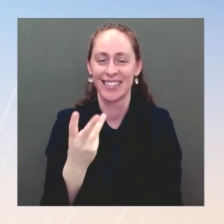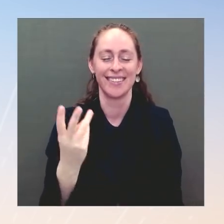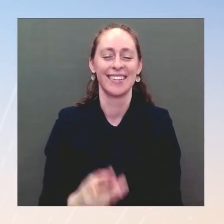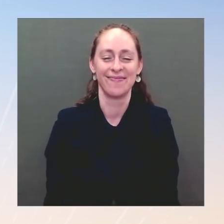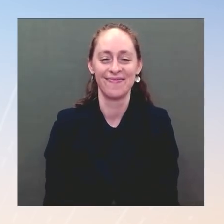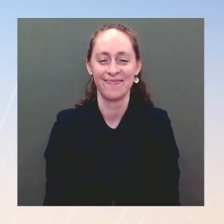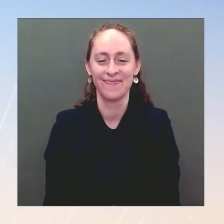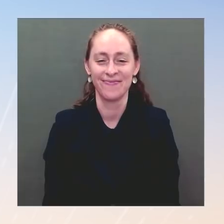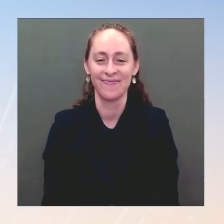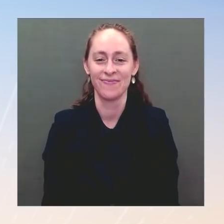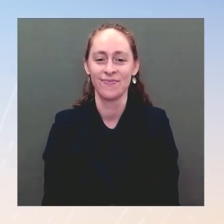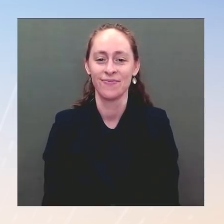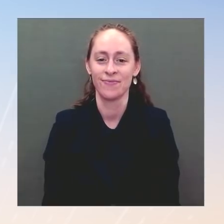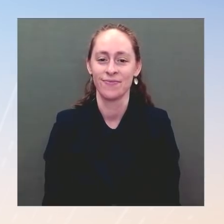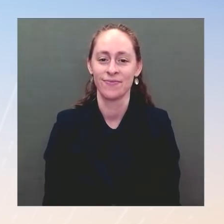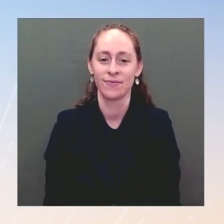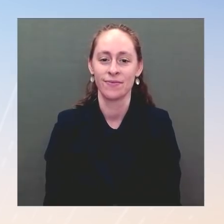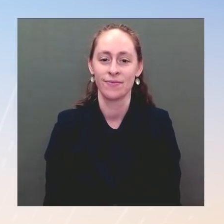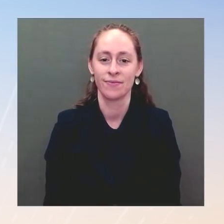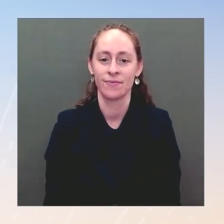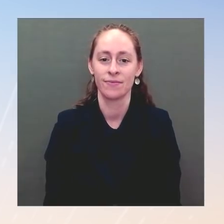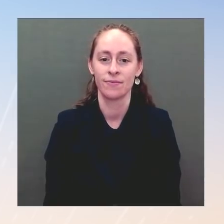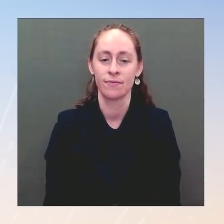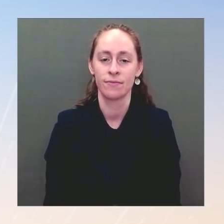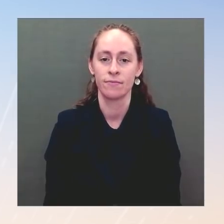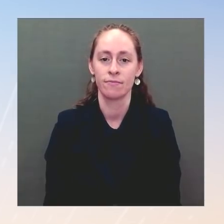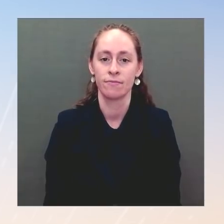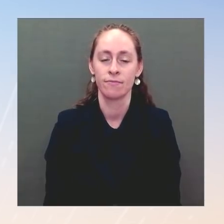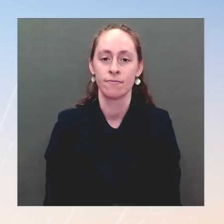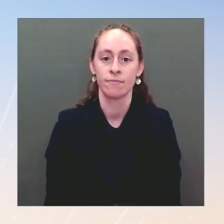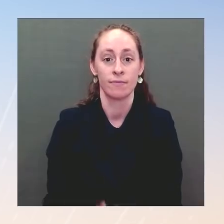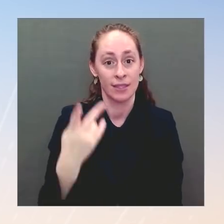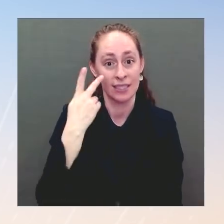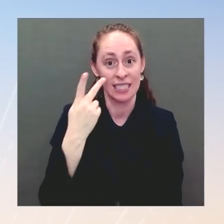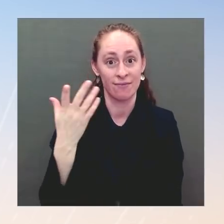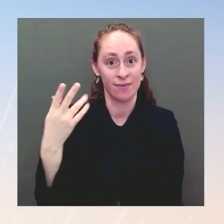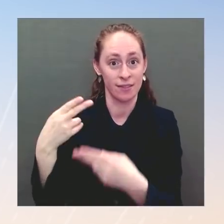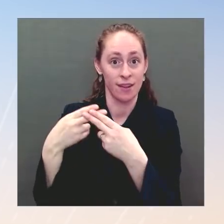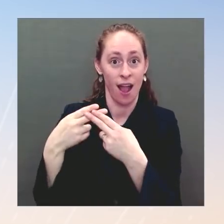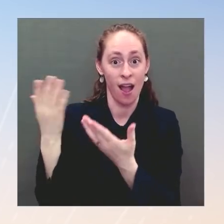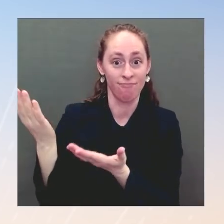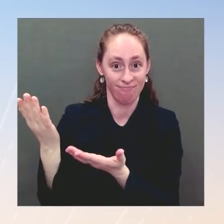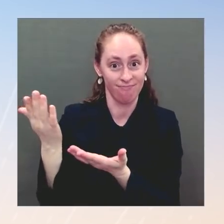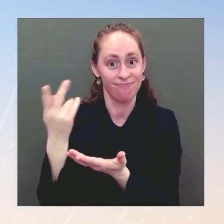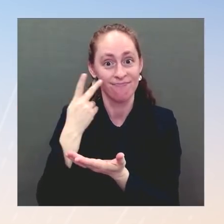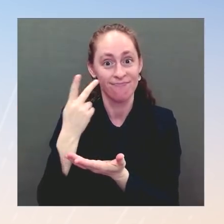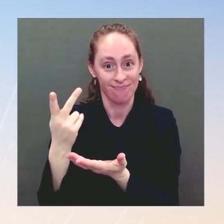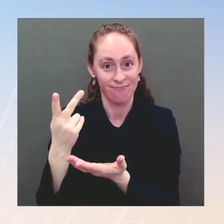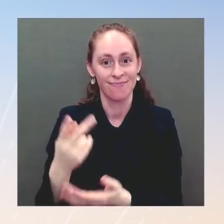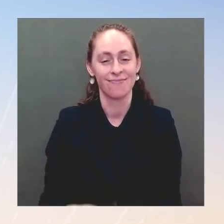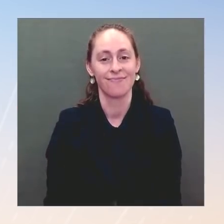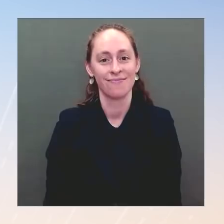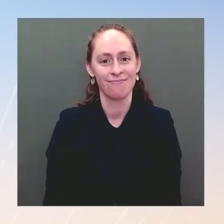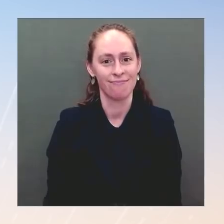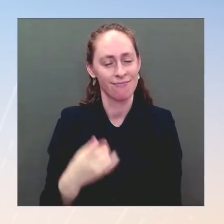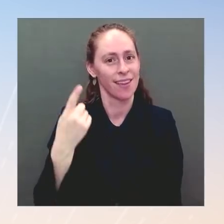We have a graphic here today because it's been awhile since we've had a graphic, so I wanted to deliver on that.